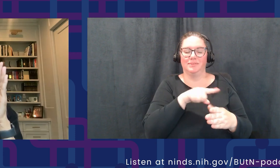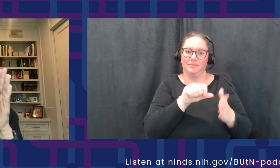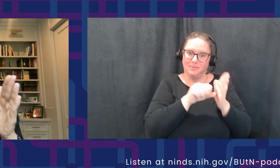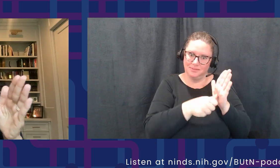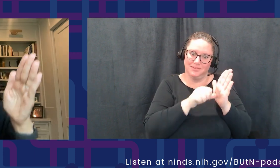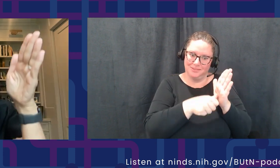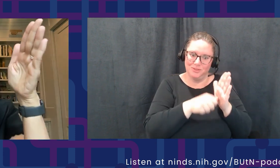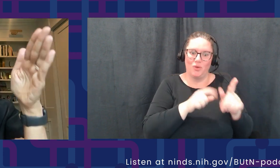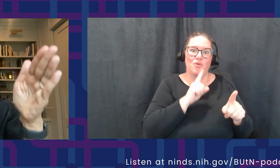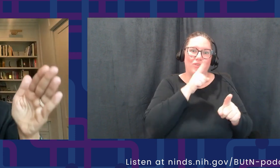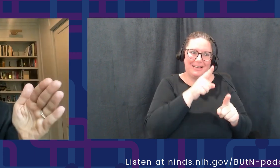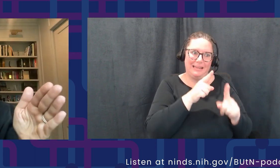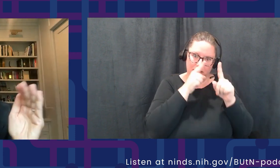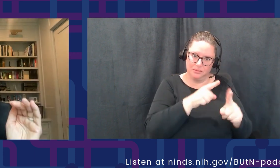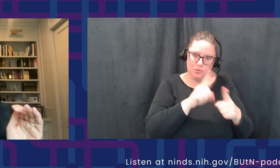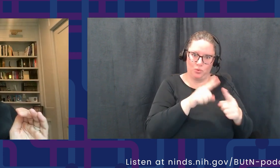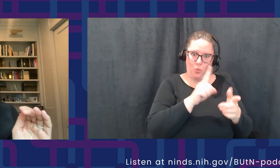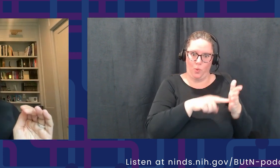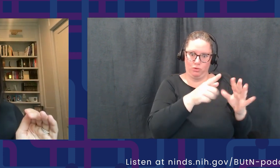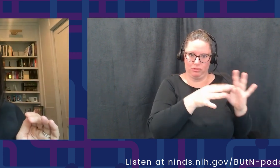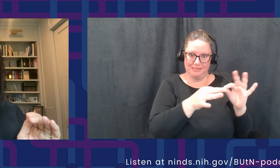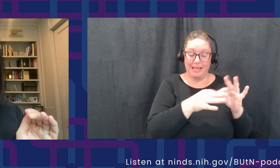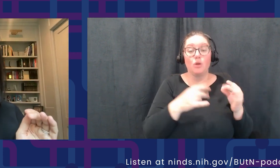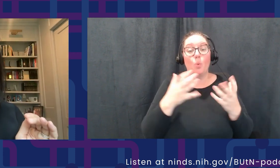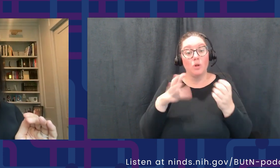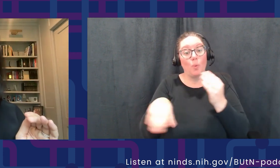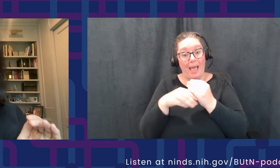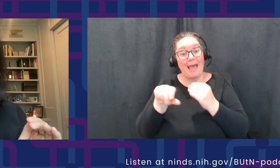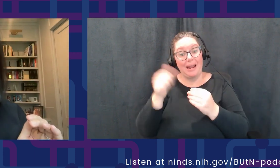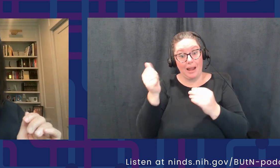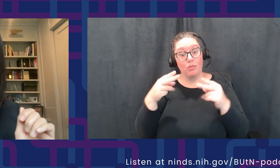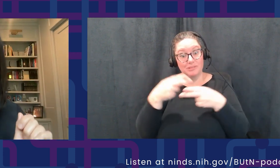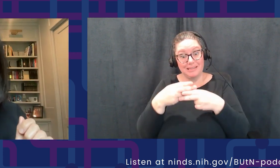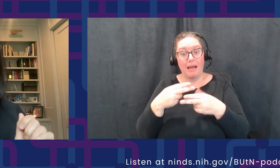stick to what you're saying. You want to add another slide so that you can say more, do it.